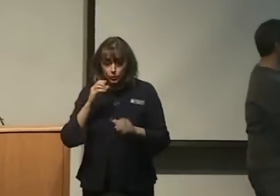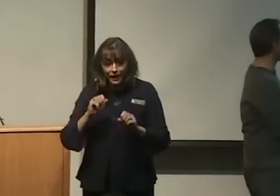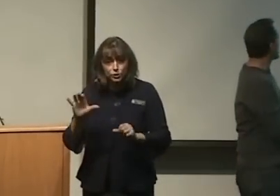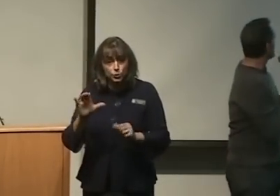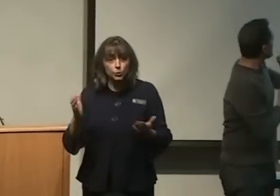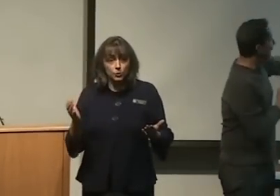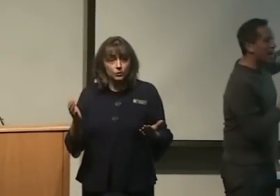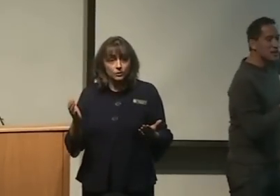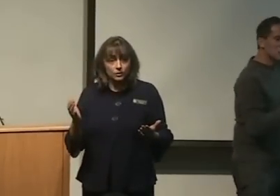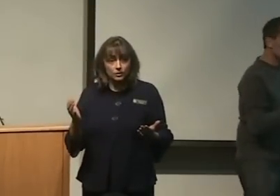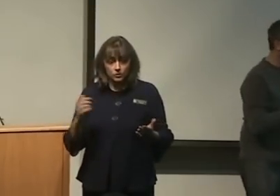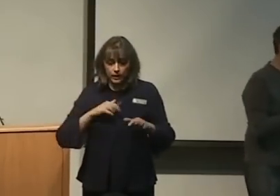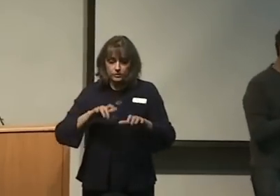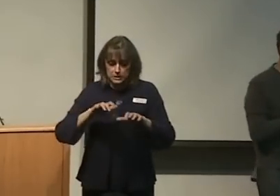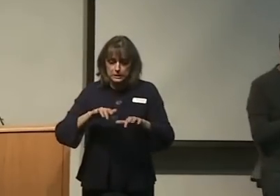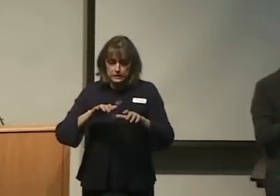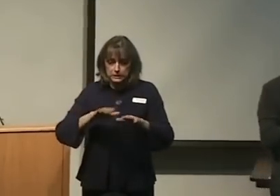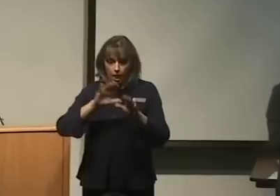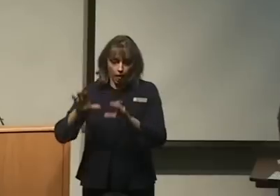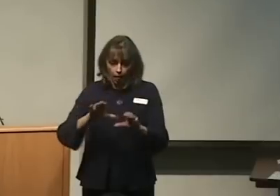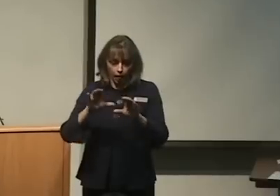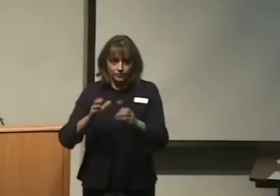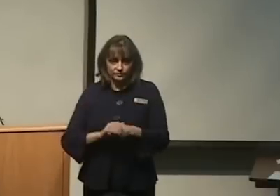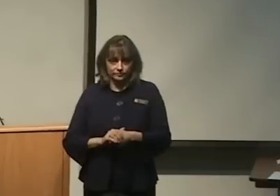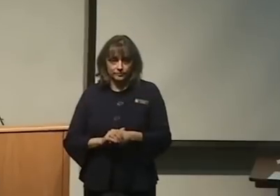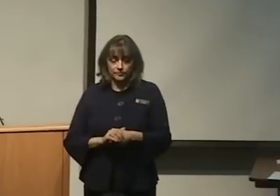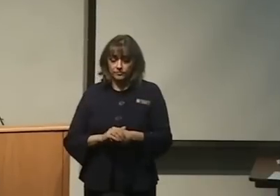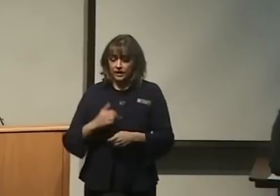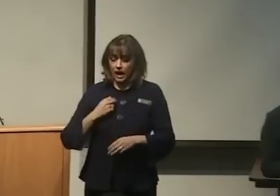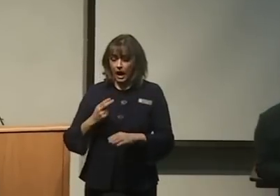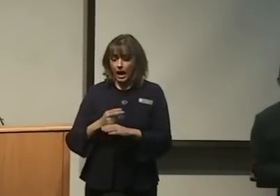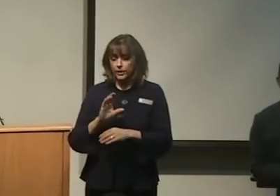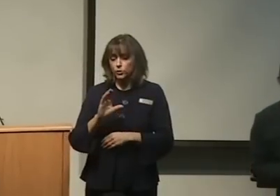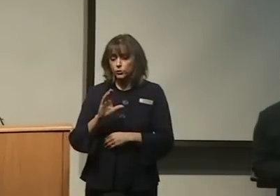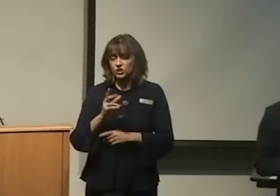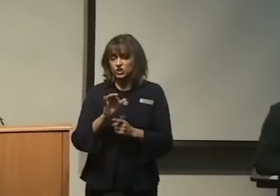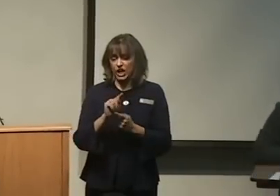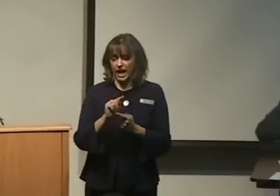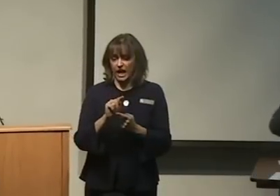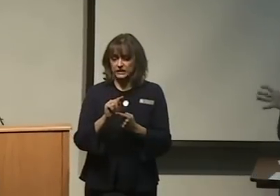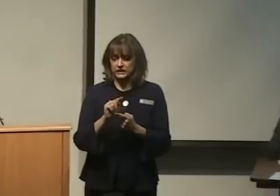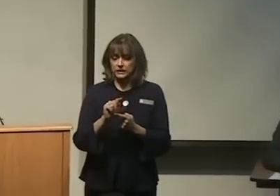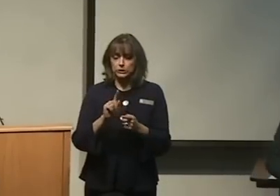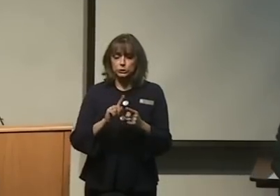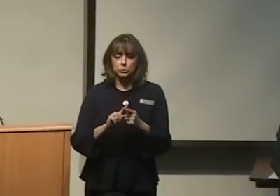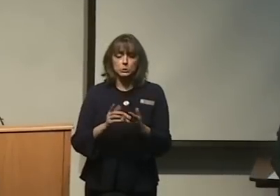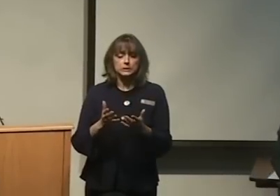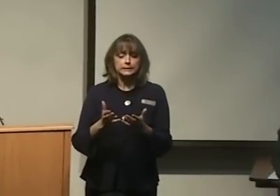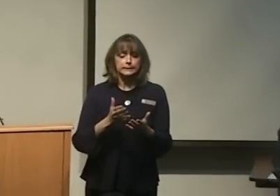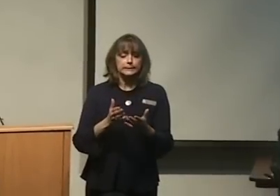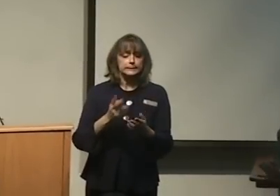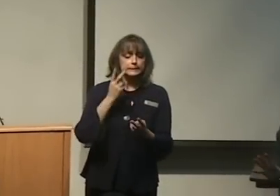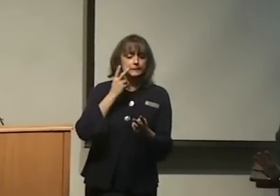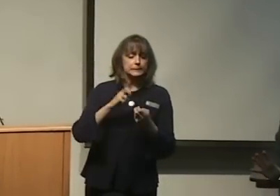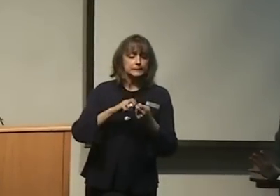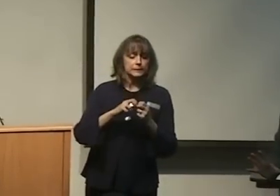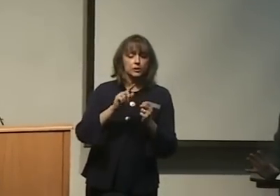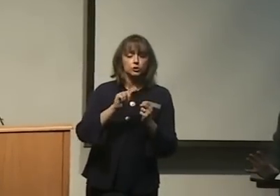I use Facebook chat. So I say I'm online 1 to 3 Mondays and Wednesdays. You could send me a chat, you could post from a group,